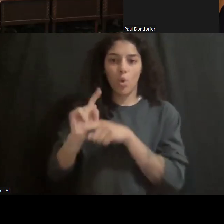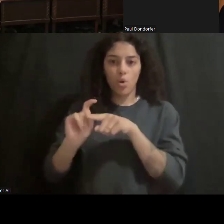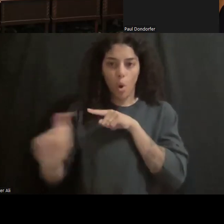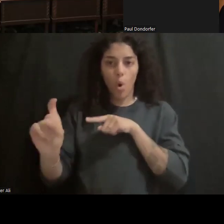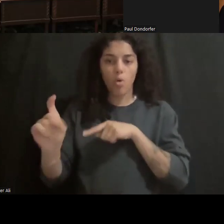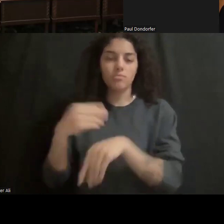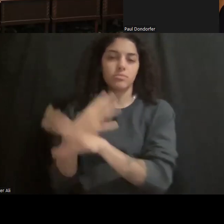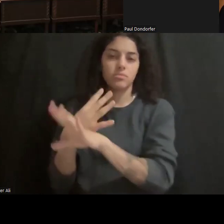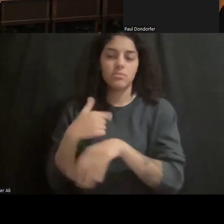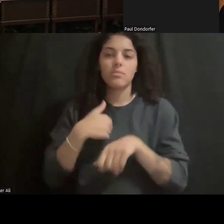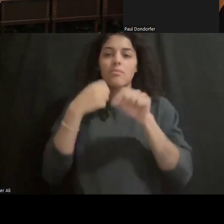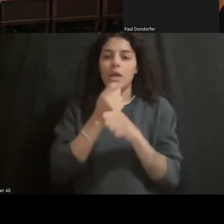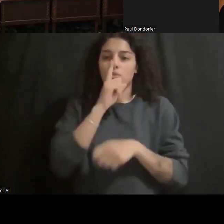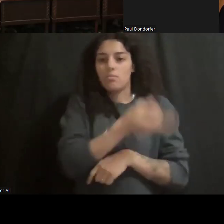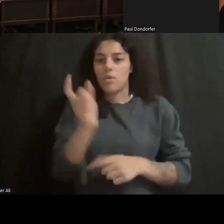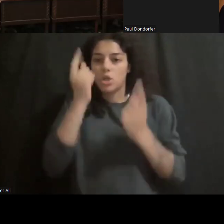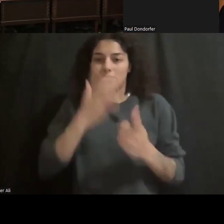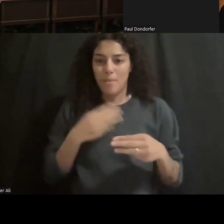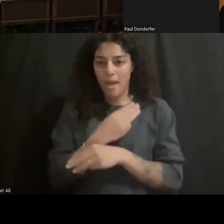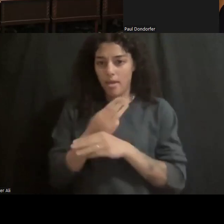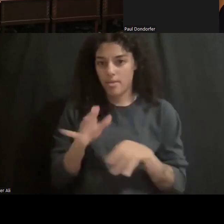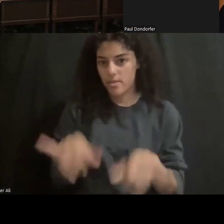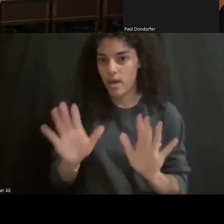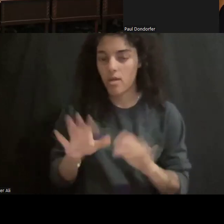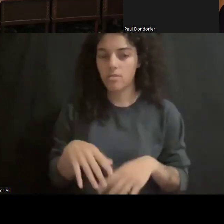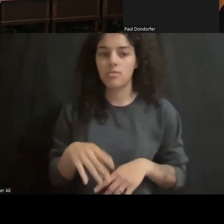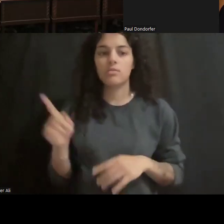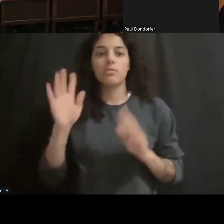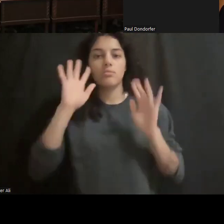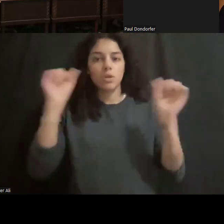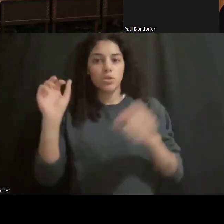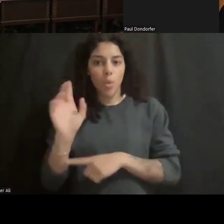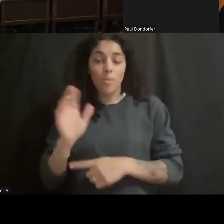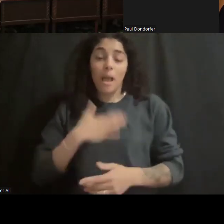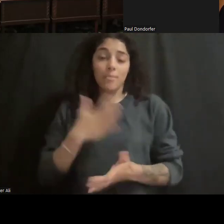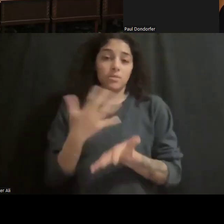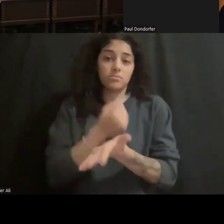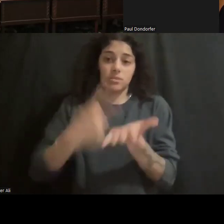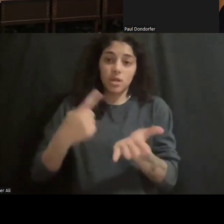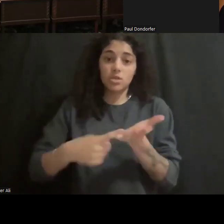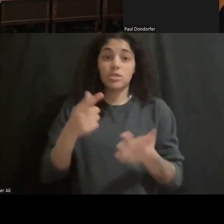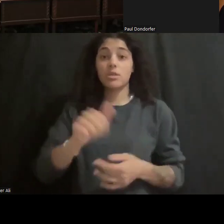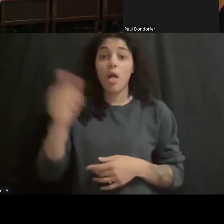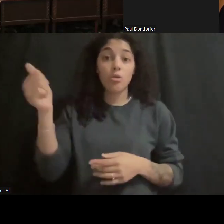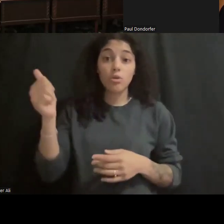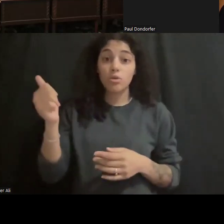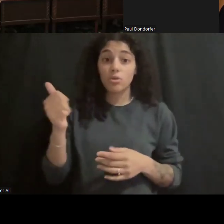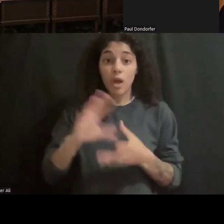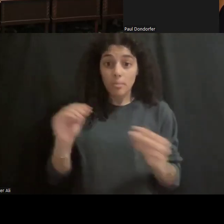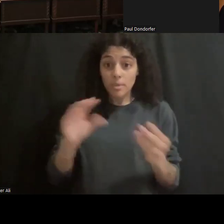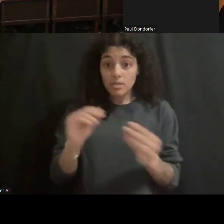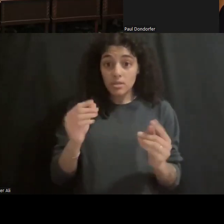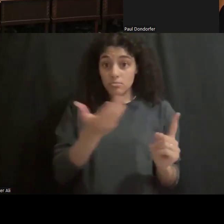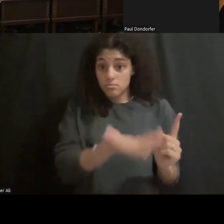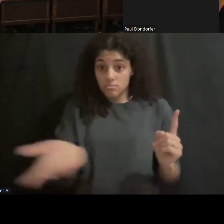the math Thank you Okay Thank you Glad we had that discussion Any other any other